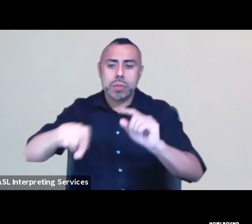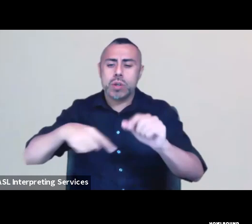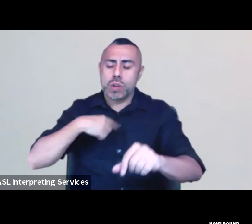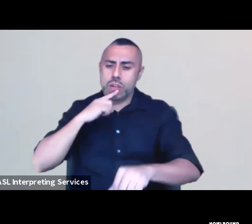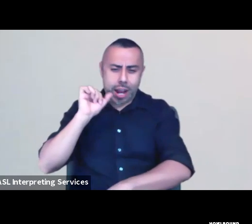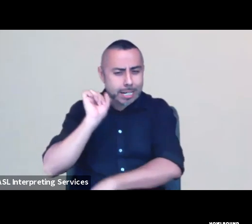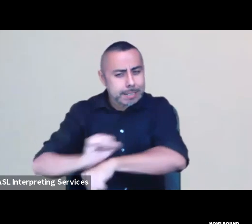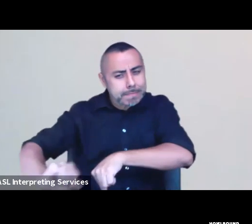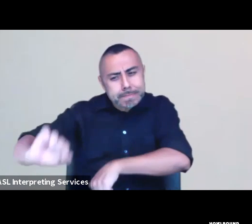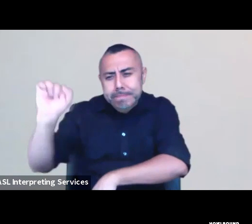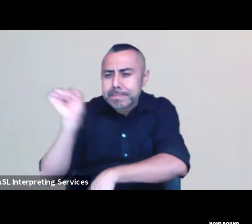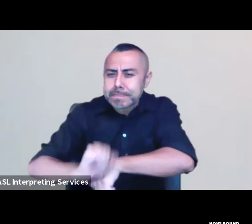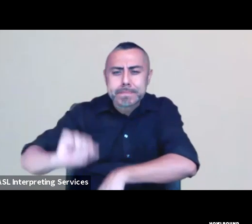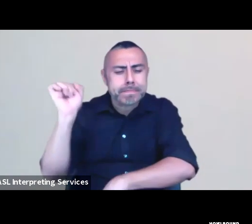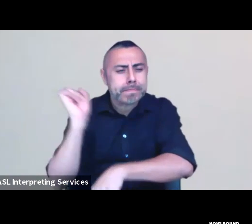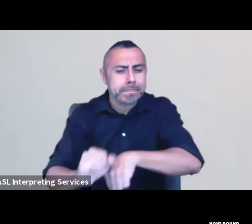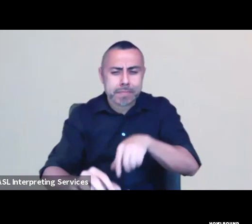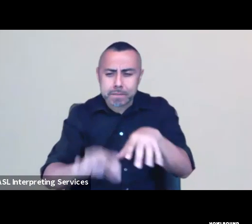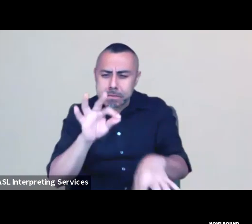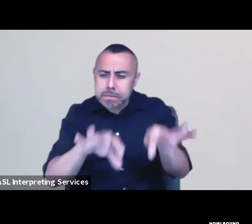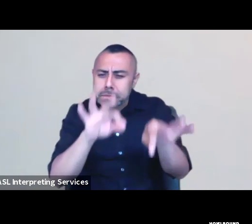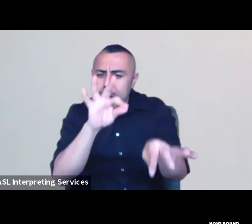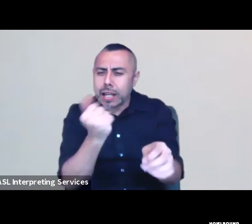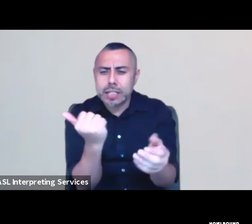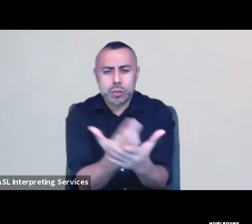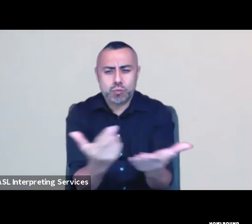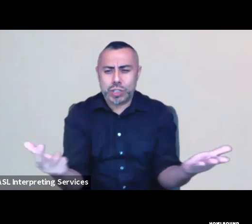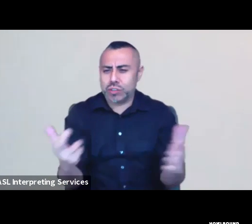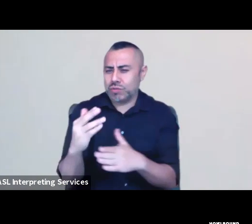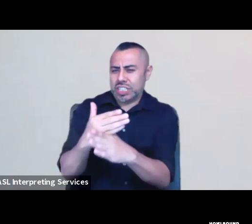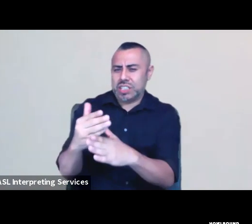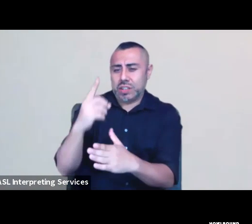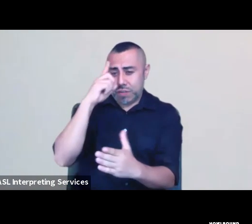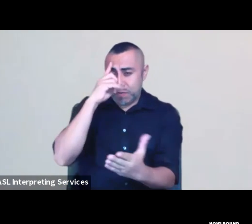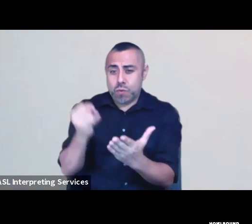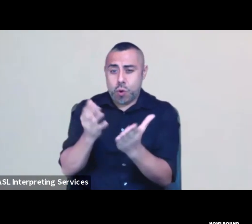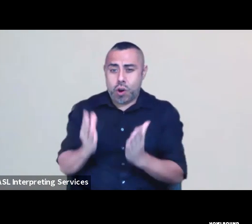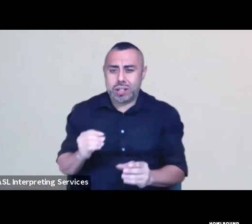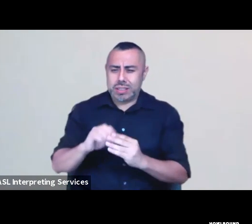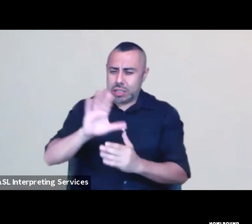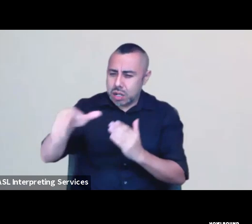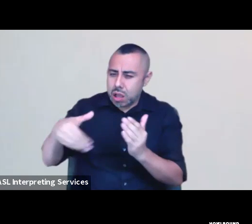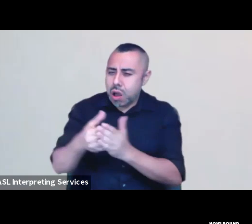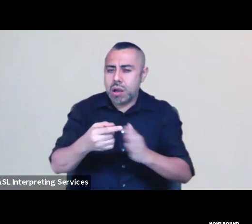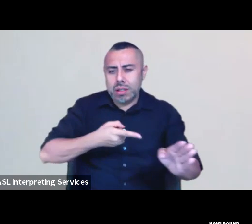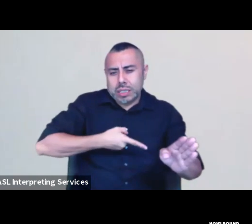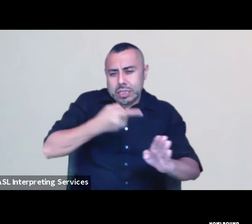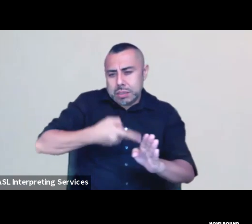to find and share resources for artists in all disciplines. We hope that you will be patient with us